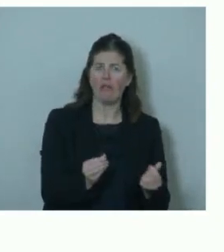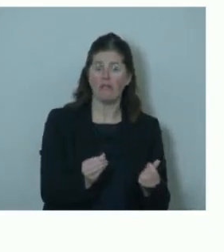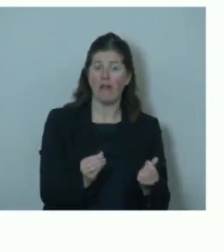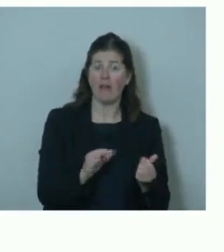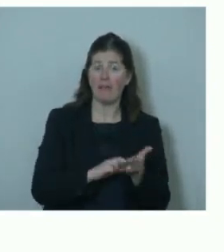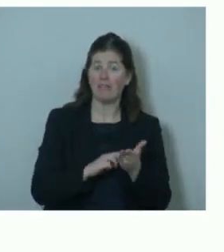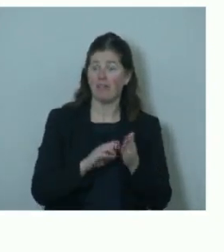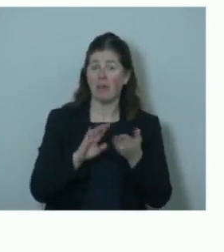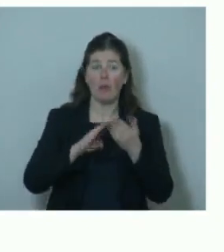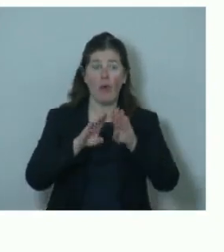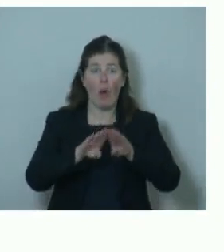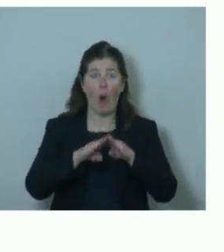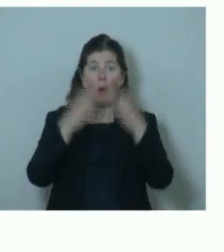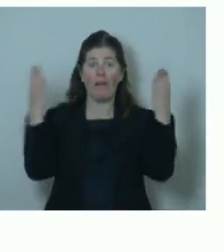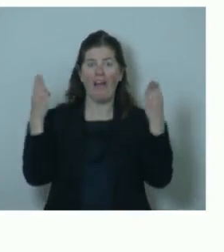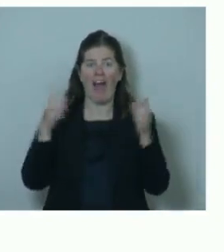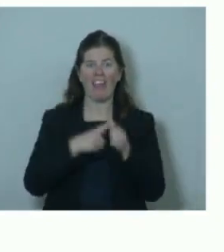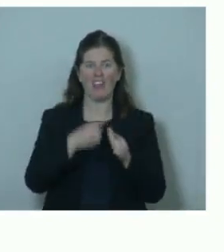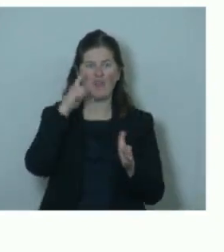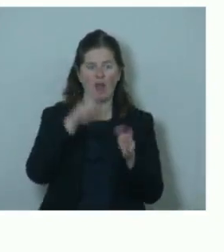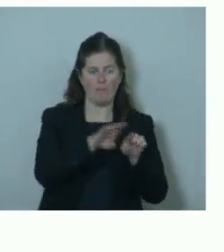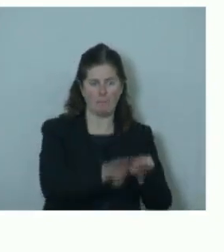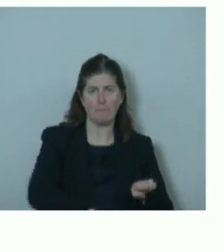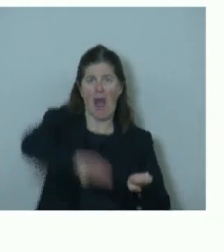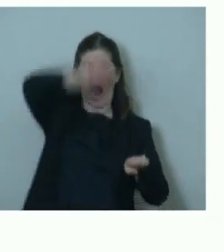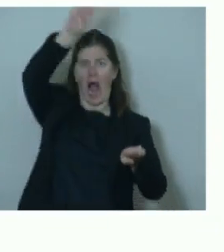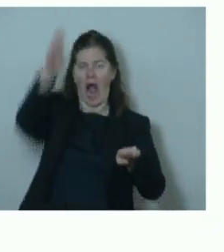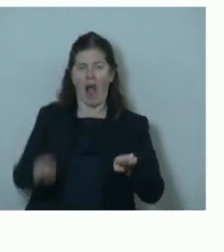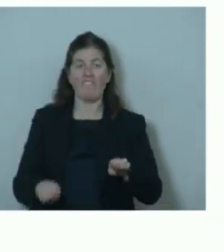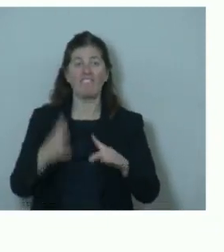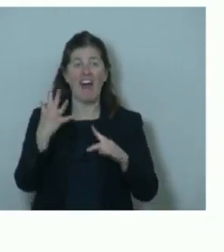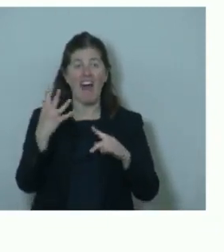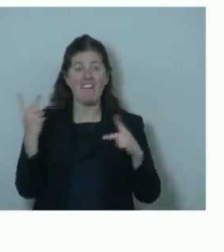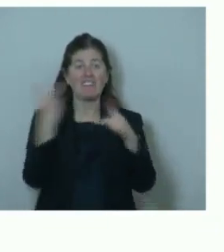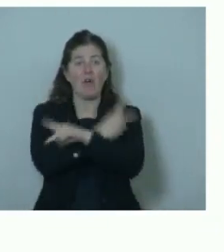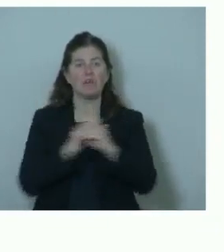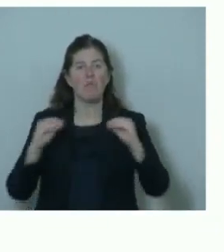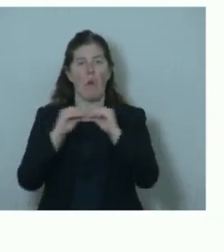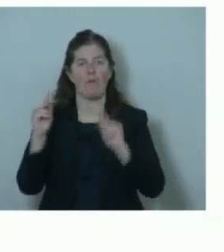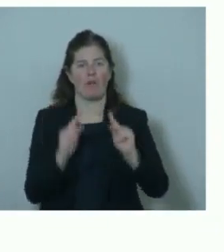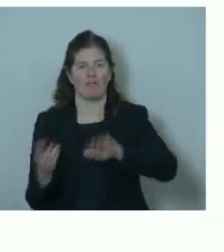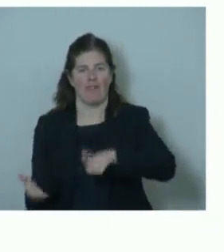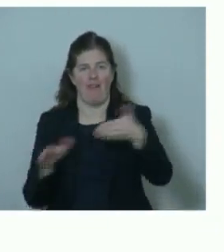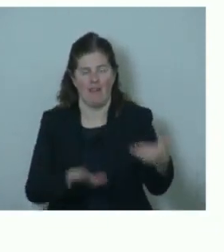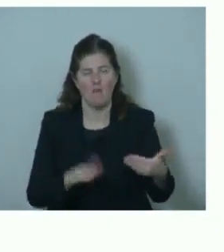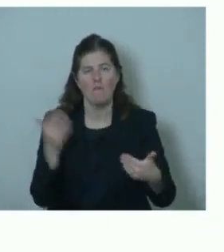THERE WA A HUGE LOCKDOWN. IT APPEARED THE VIRUS HAD BECOME QUITE AN THINGS REOPENED.